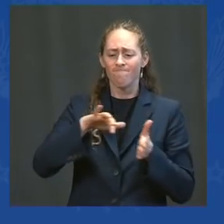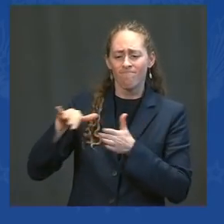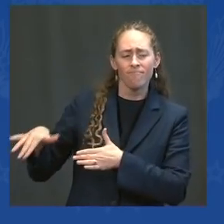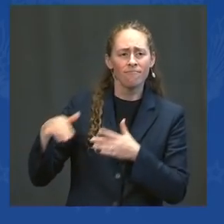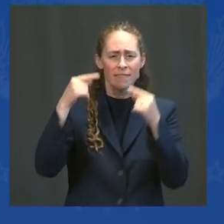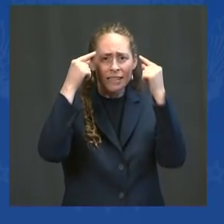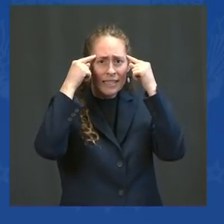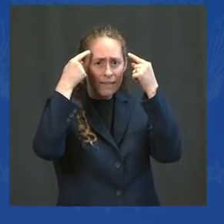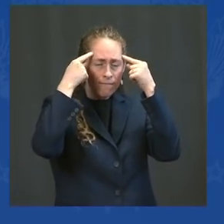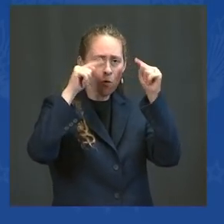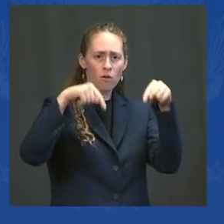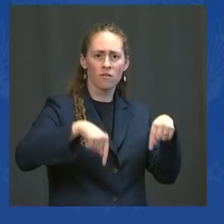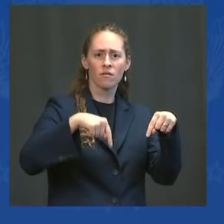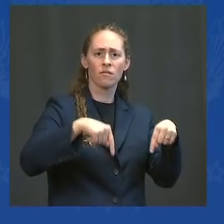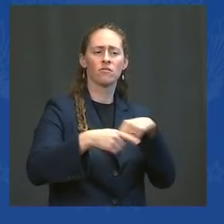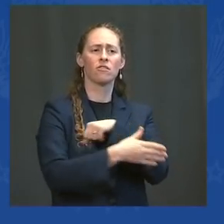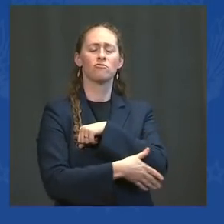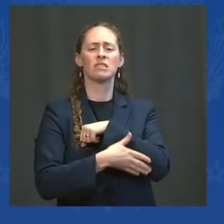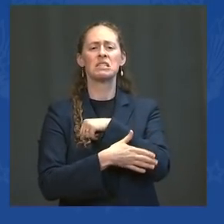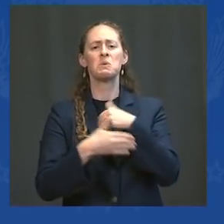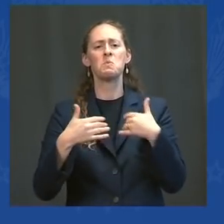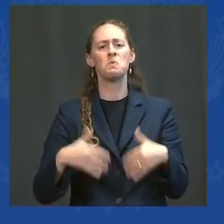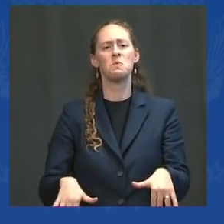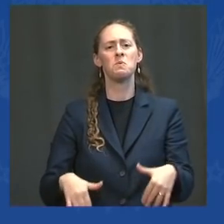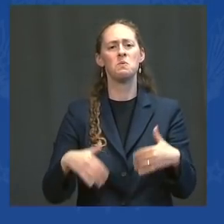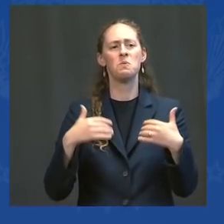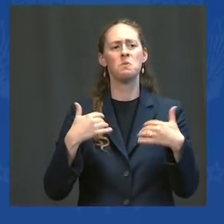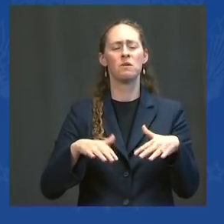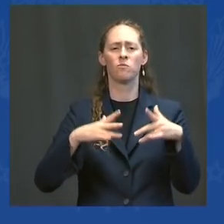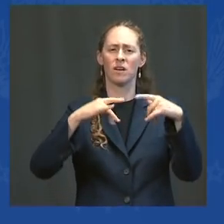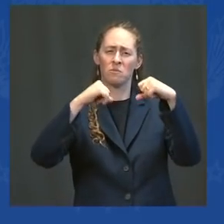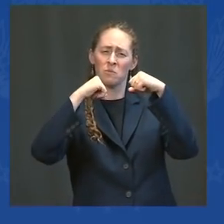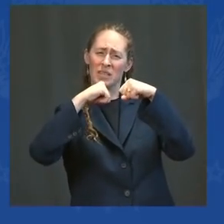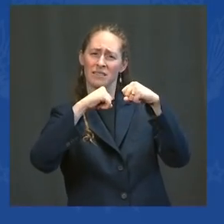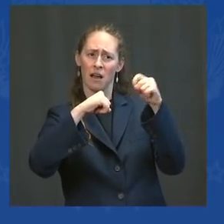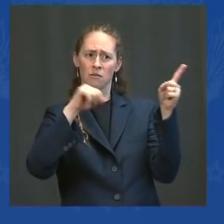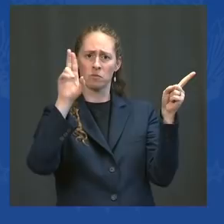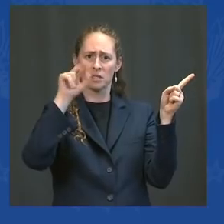and in securing our Capitol, they secured our democracy.